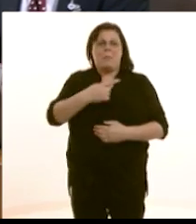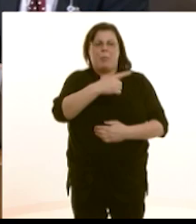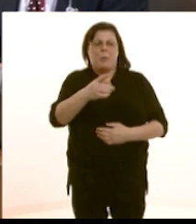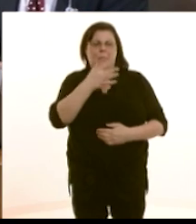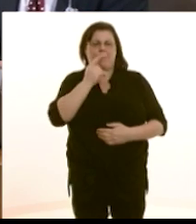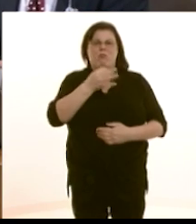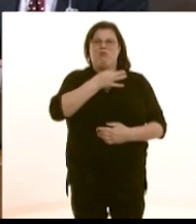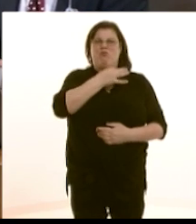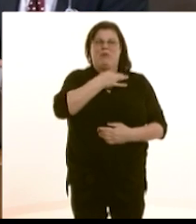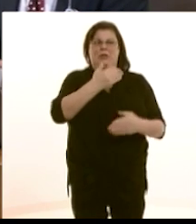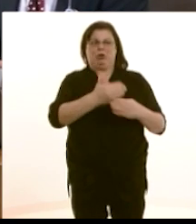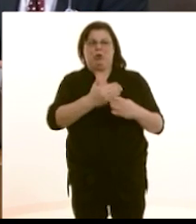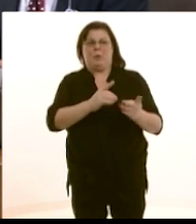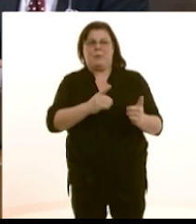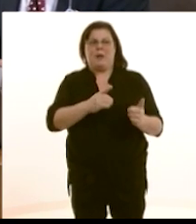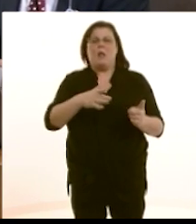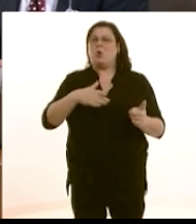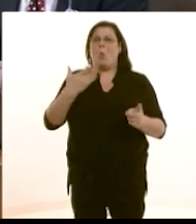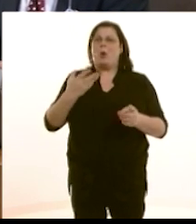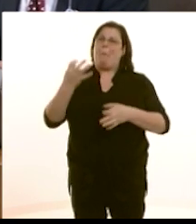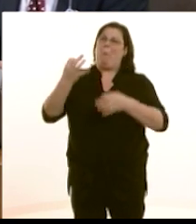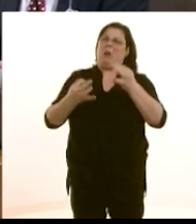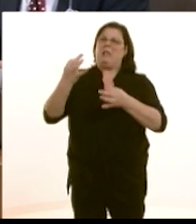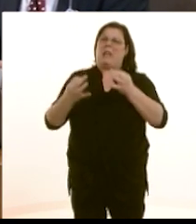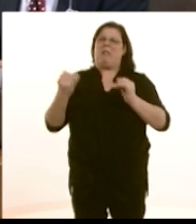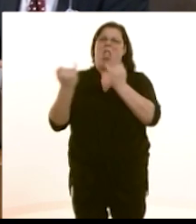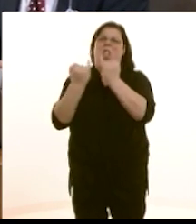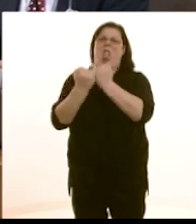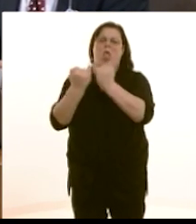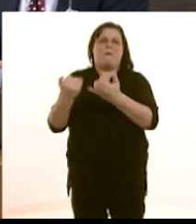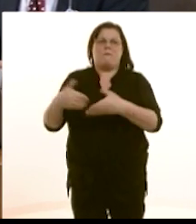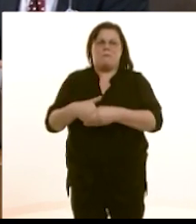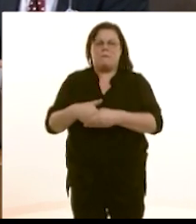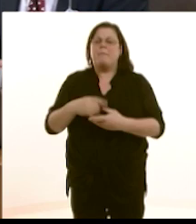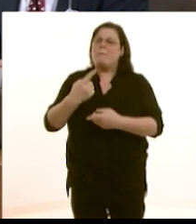to see is a political battle taking place. But we have to understand that there are,